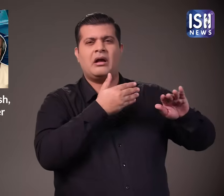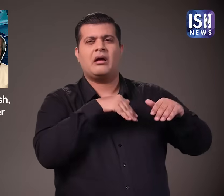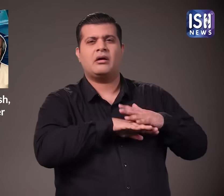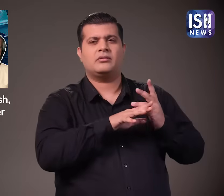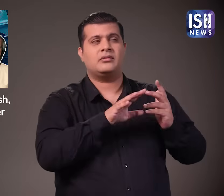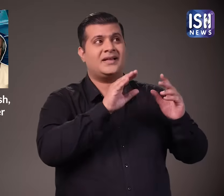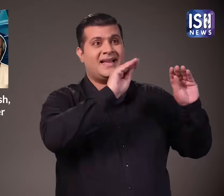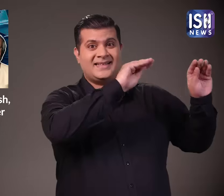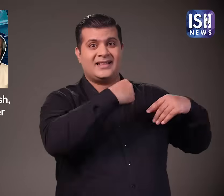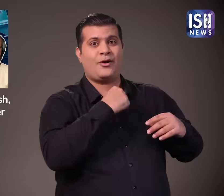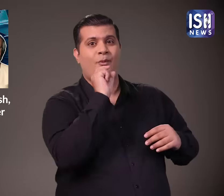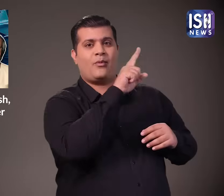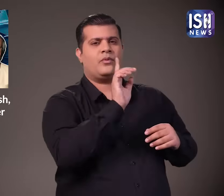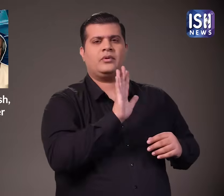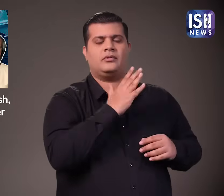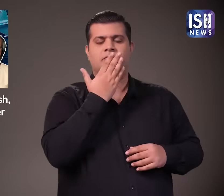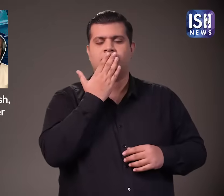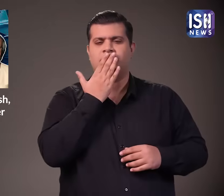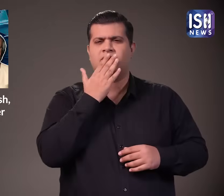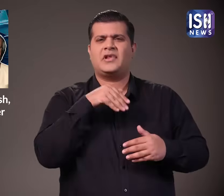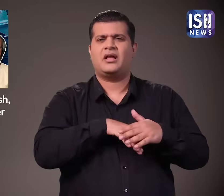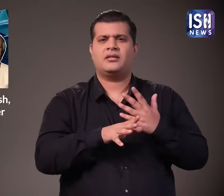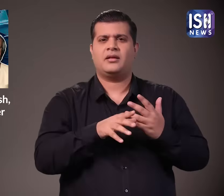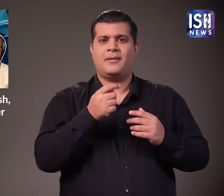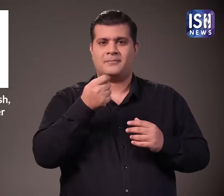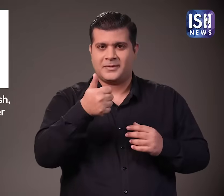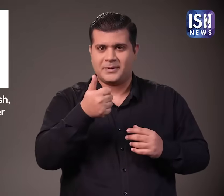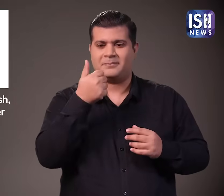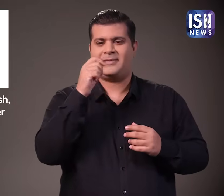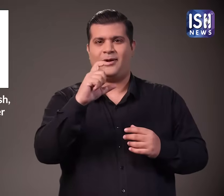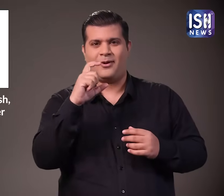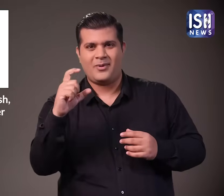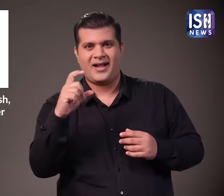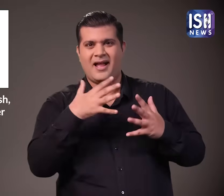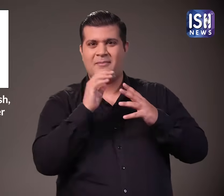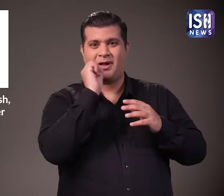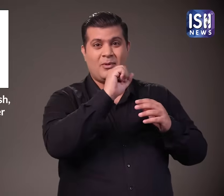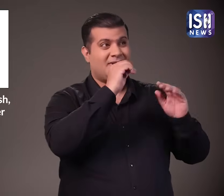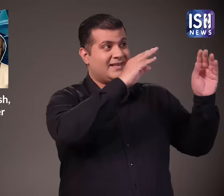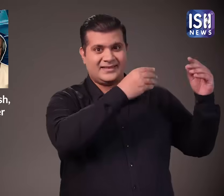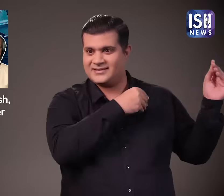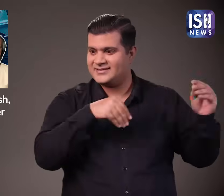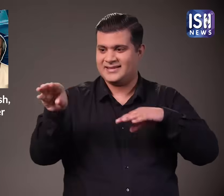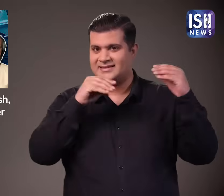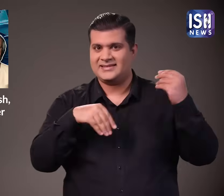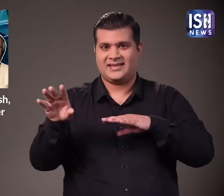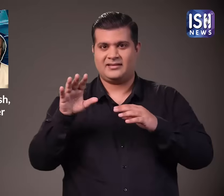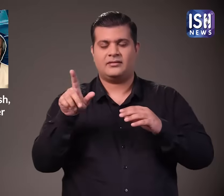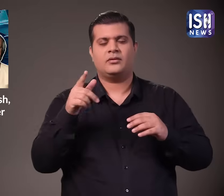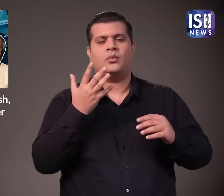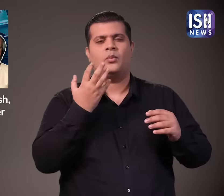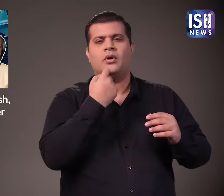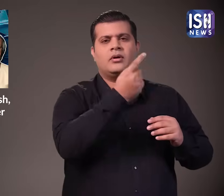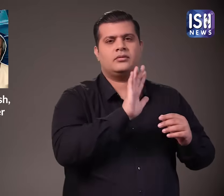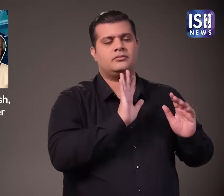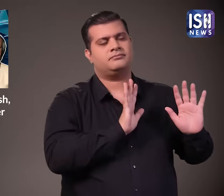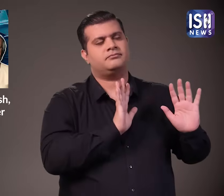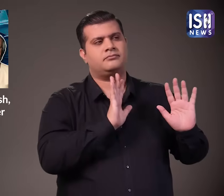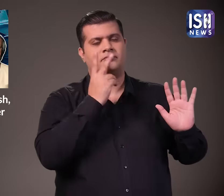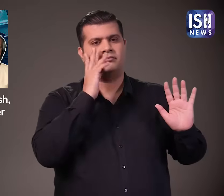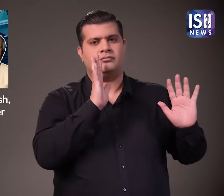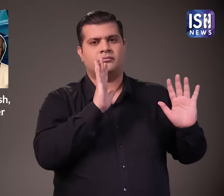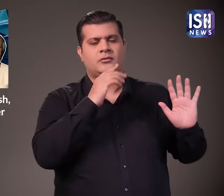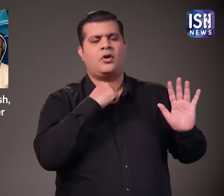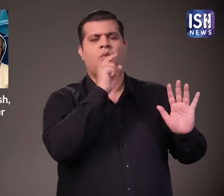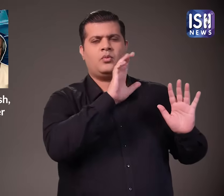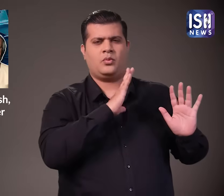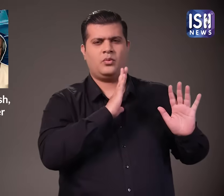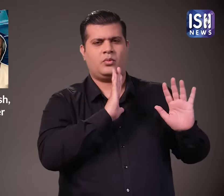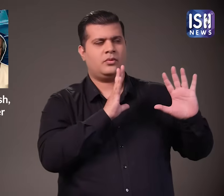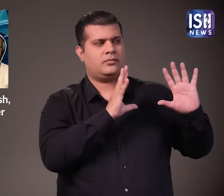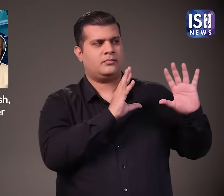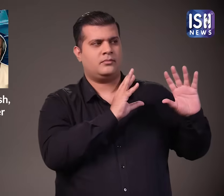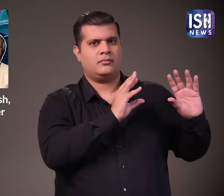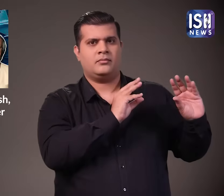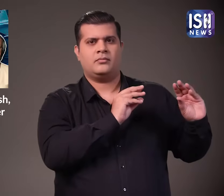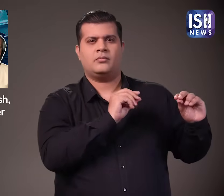This means they are avoiding items such as Pepsi and Coco Cola and will gradually boycott them.